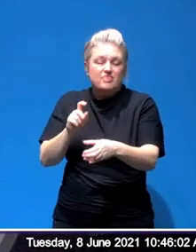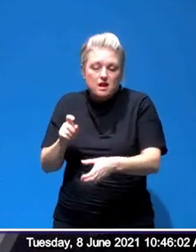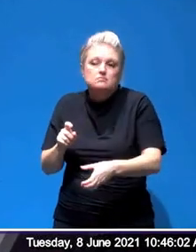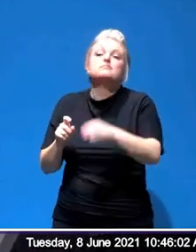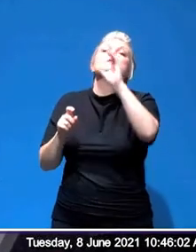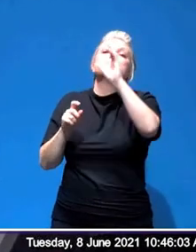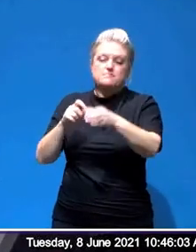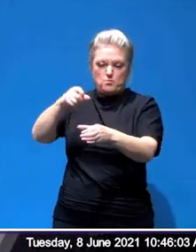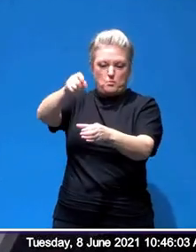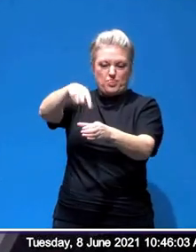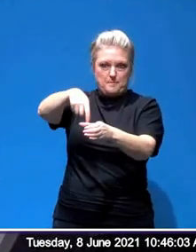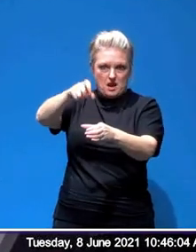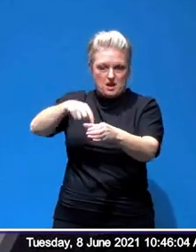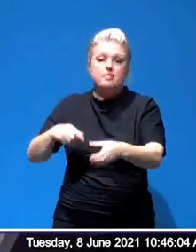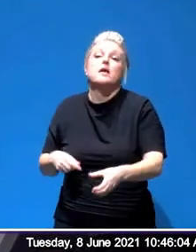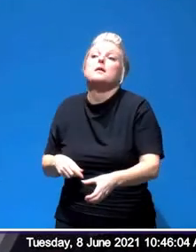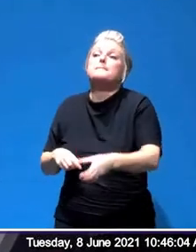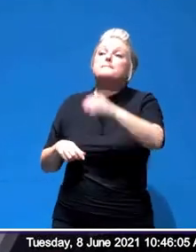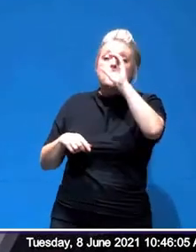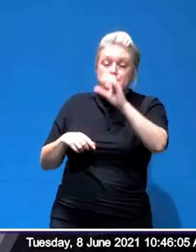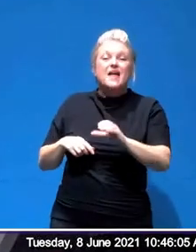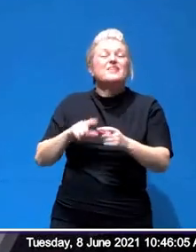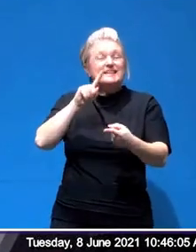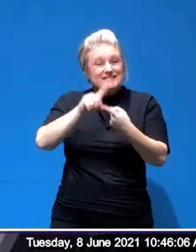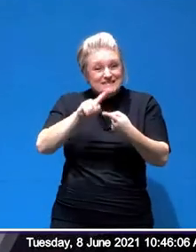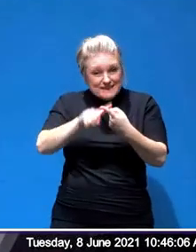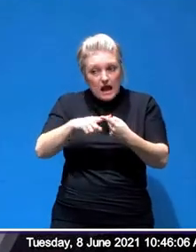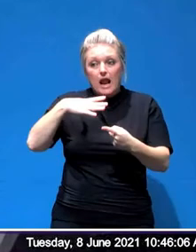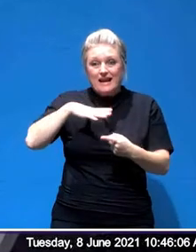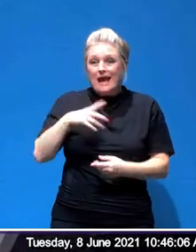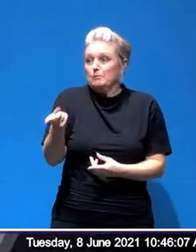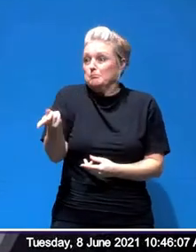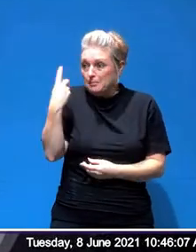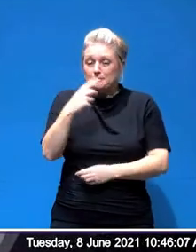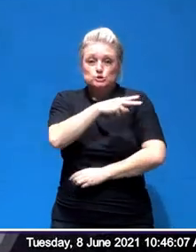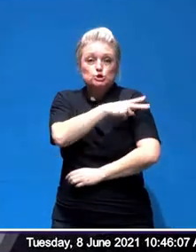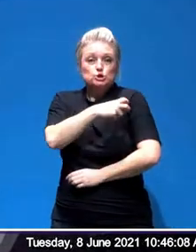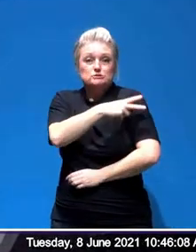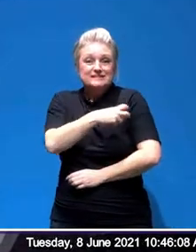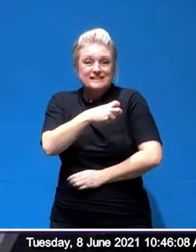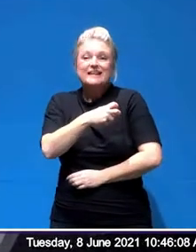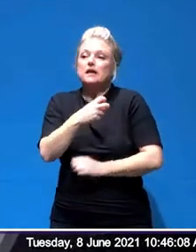to hold him down to even get a needle into his arm. So it was a quite stressful night for him. He was very frightened.